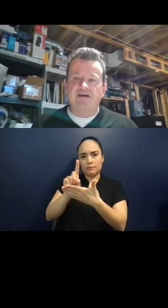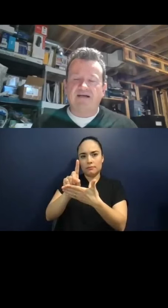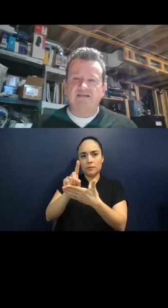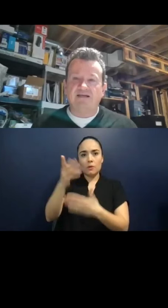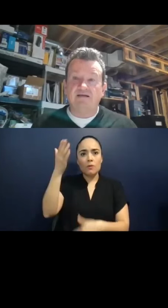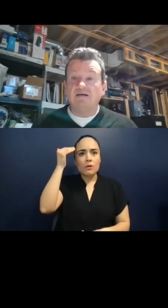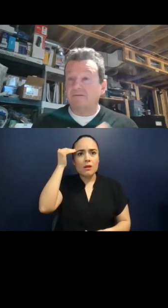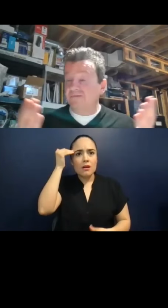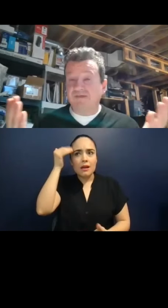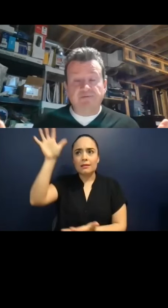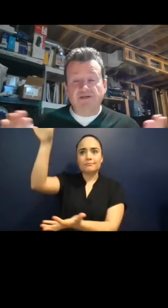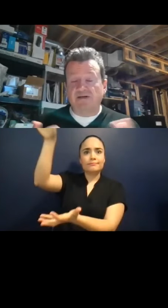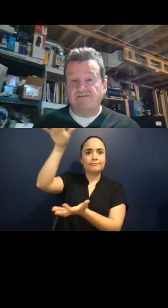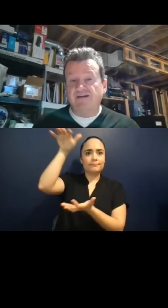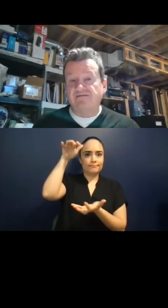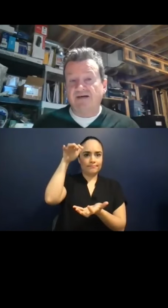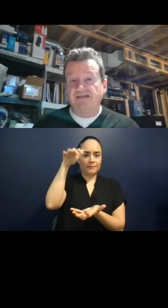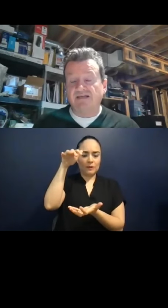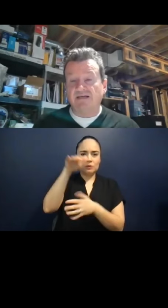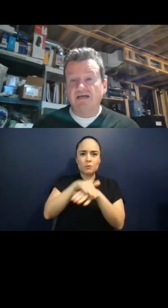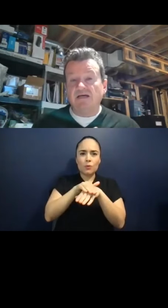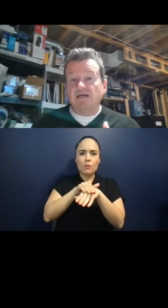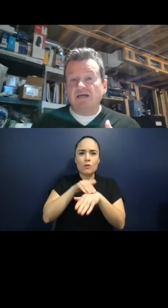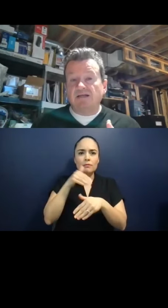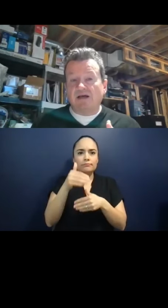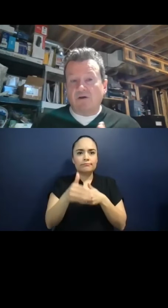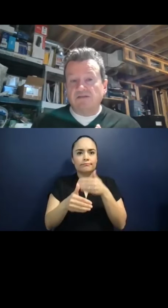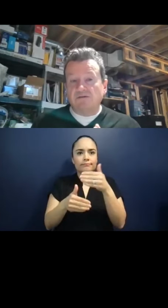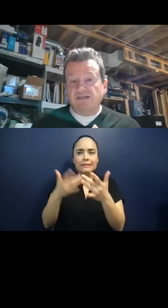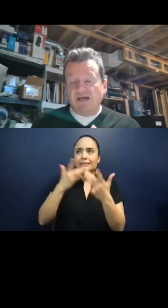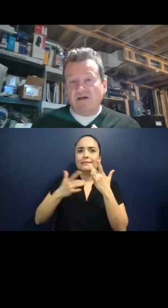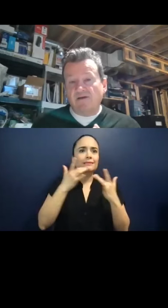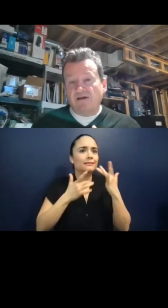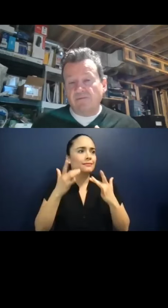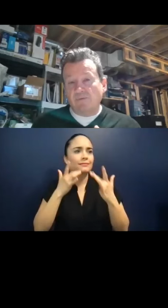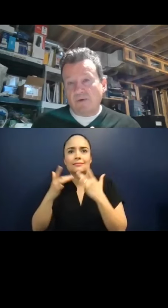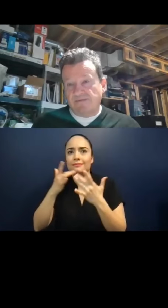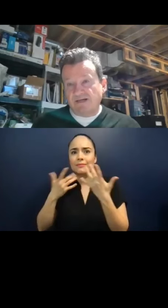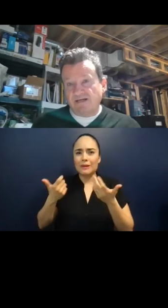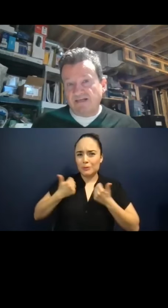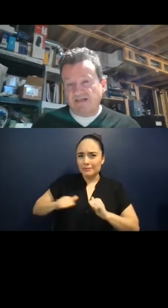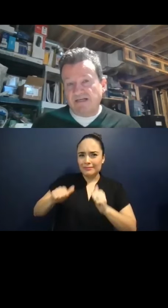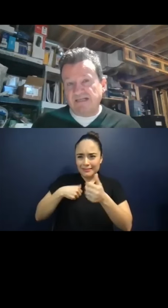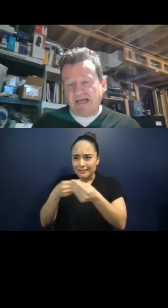but NACI